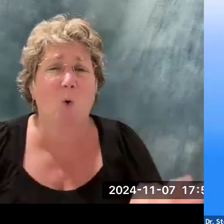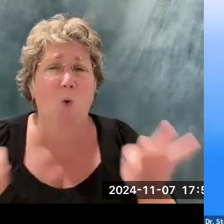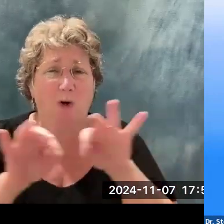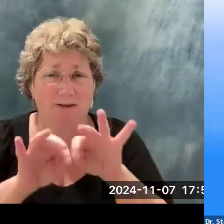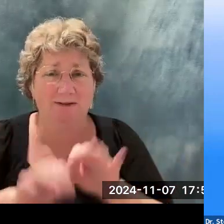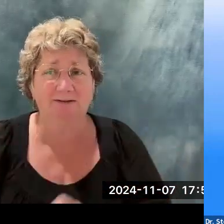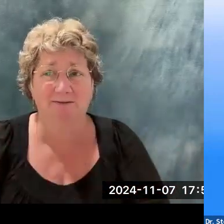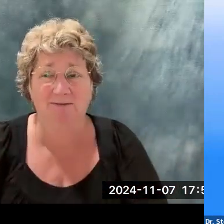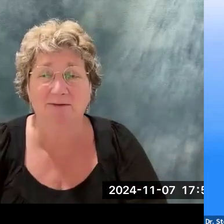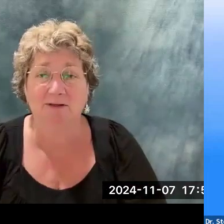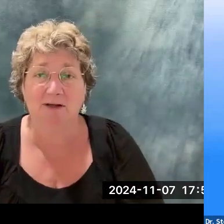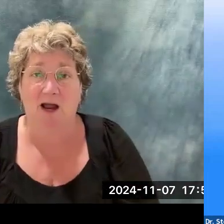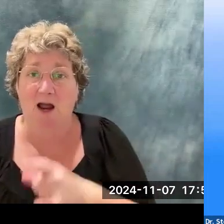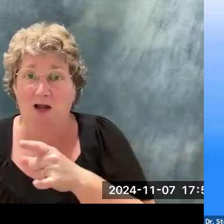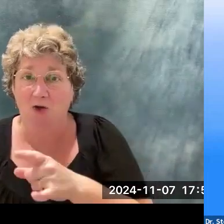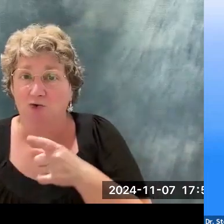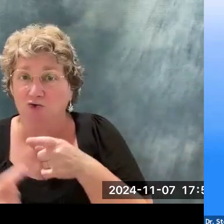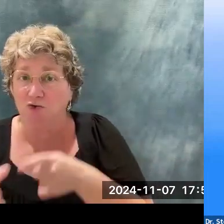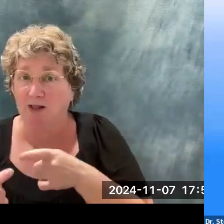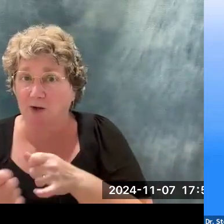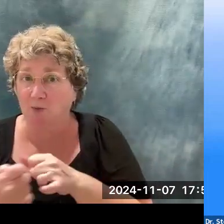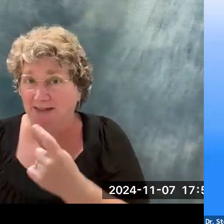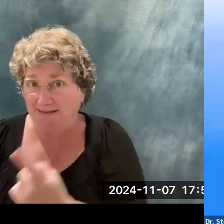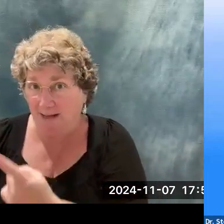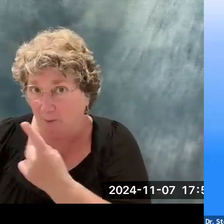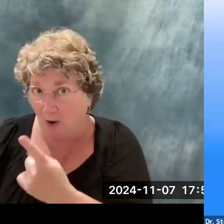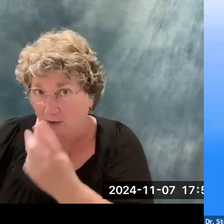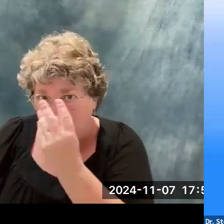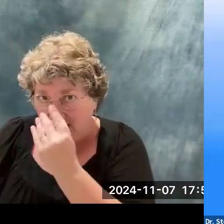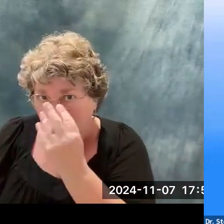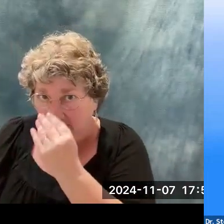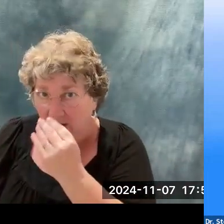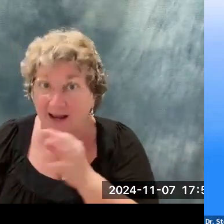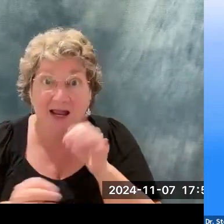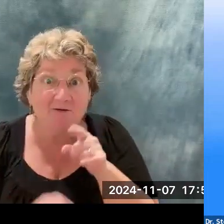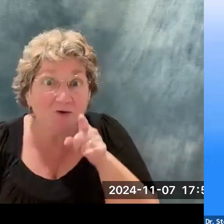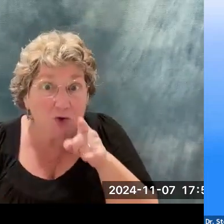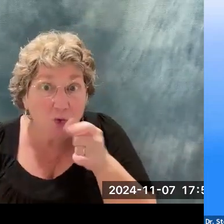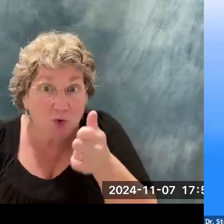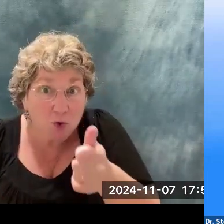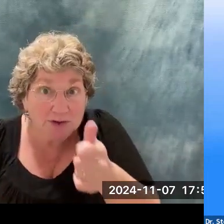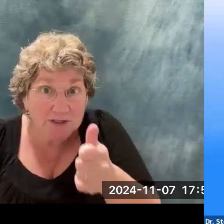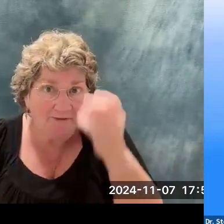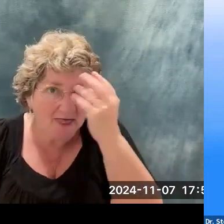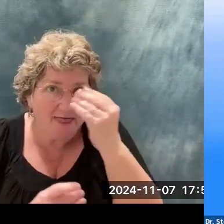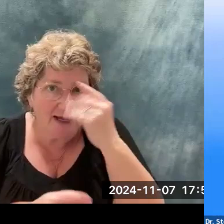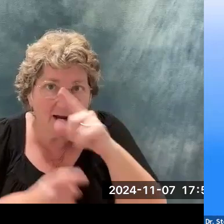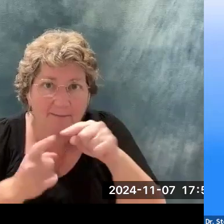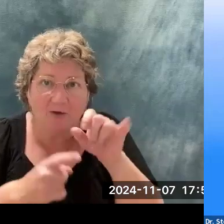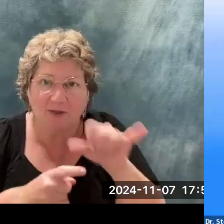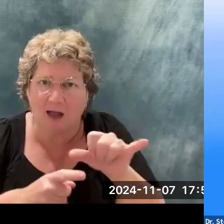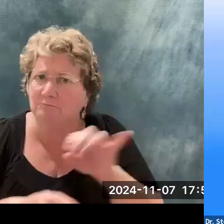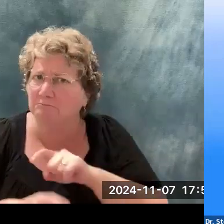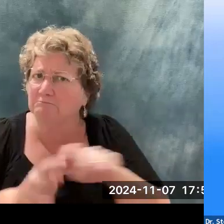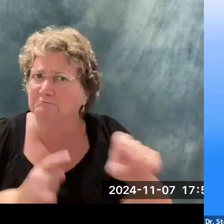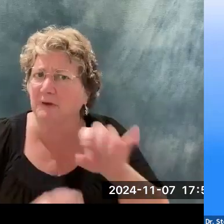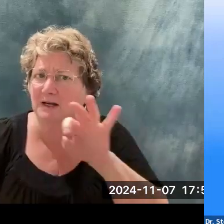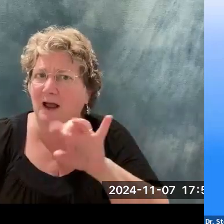those thoughts, certainly calling 988 or crisis, suicide and crisis lifeline. We worked very hard